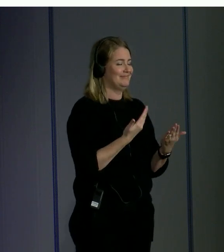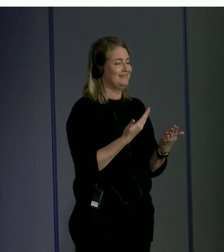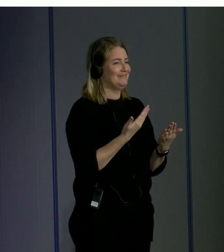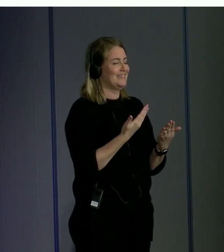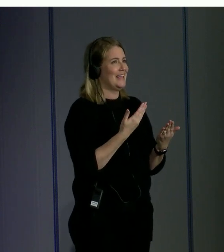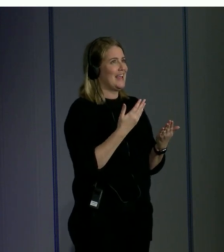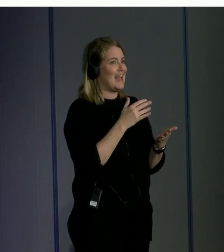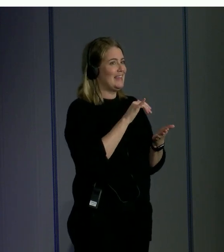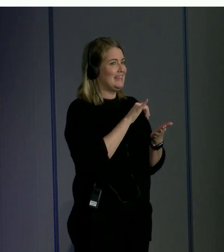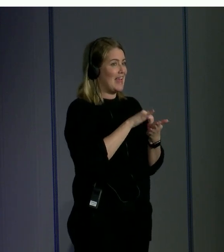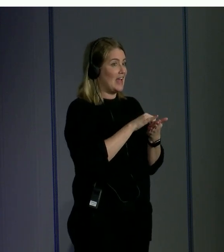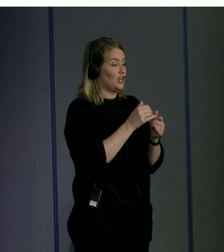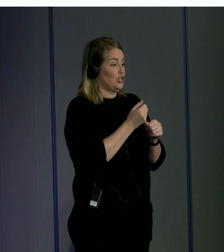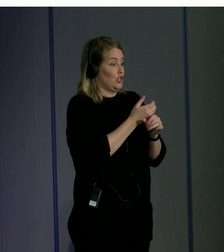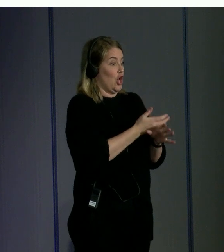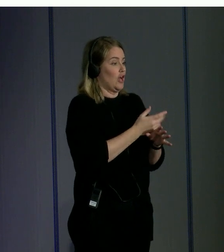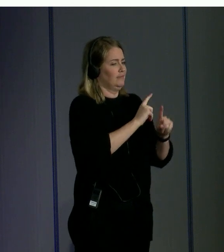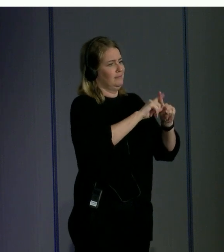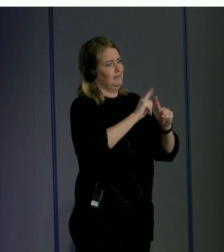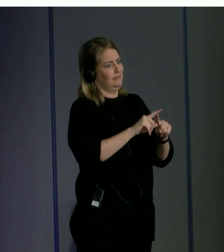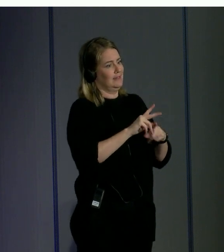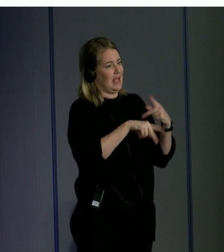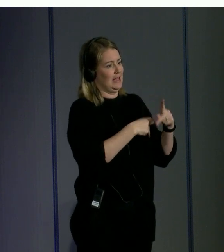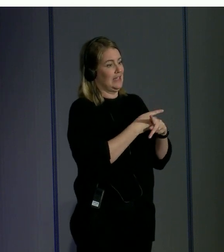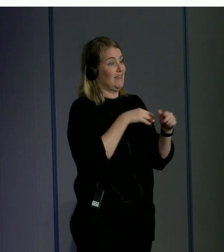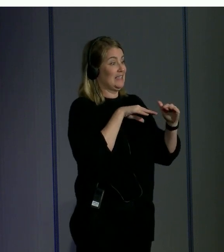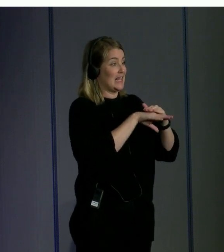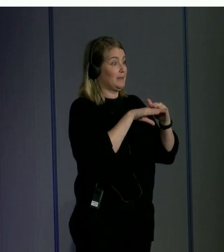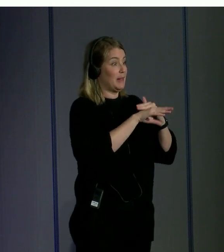And that causes all sorts of accessibility problems. Right?